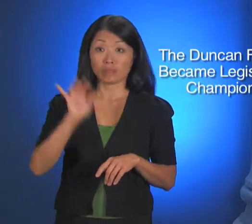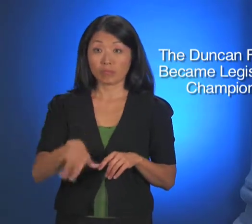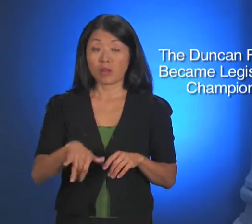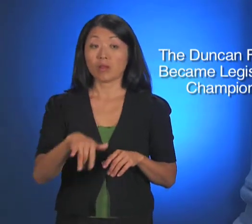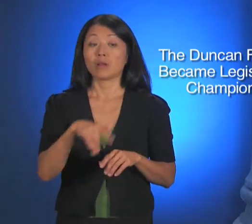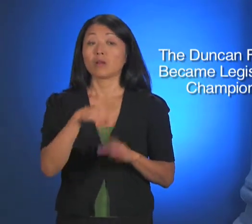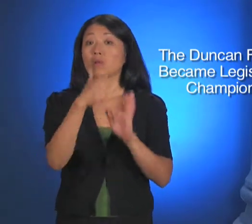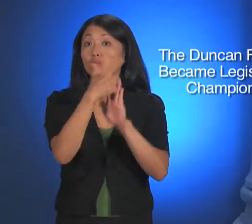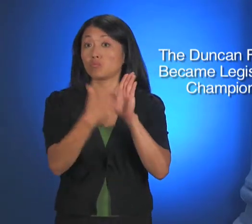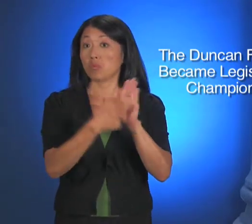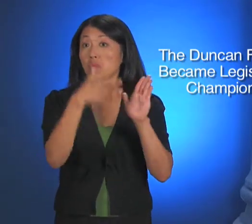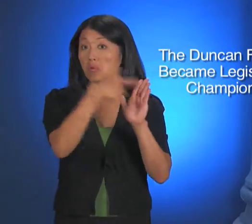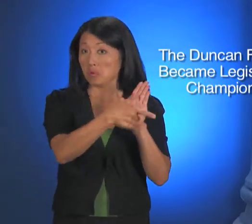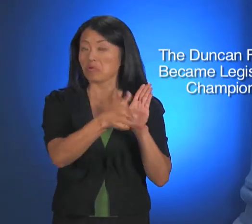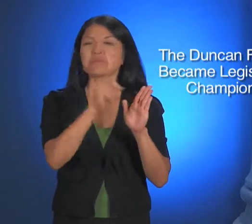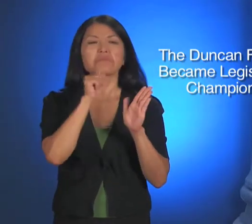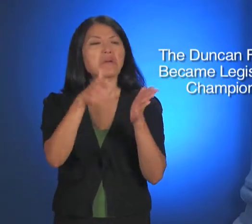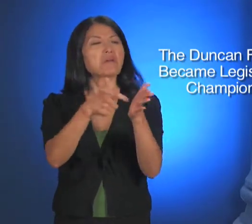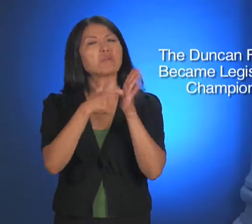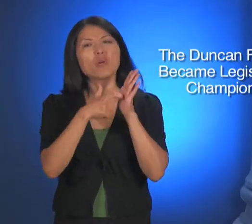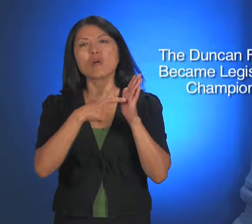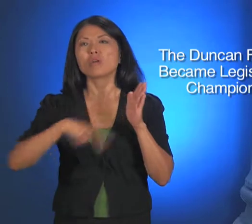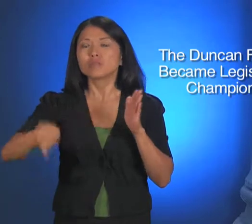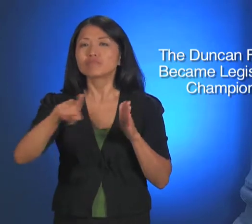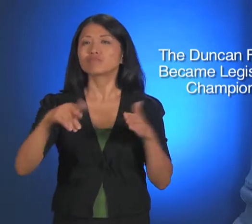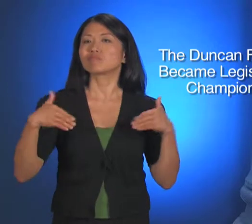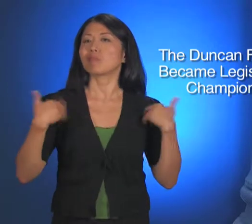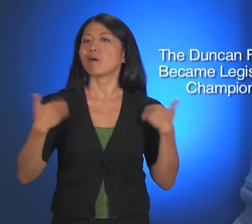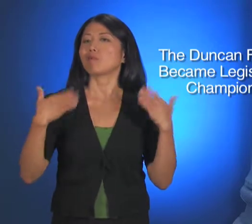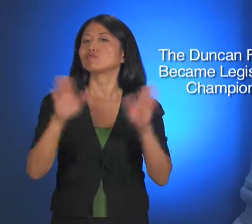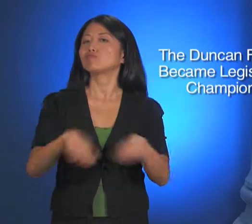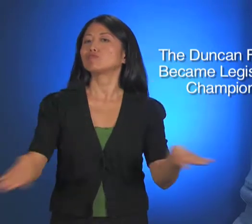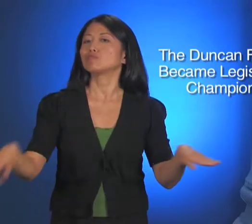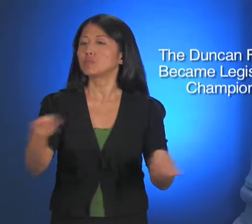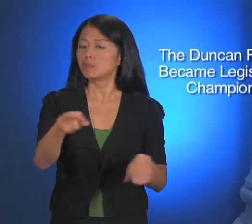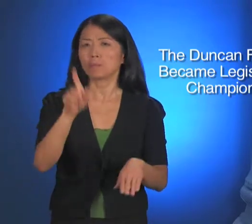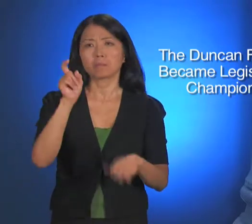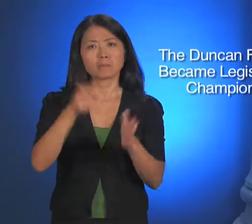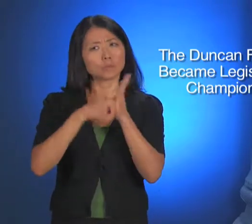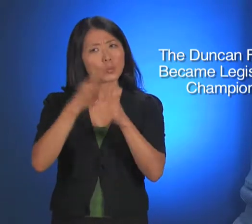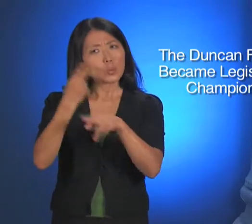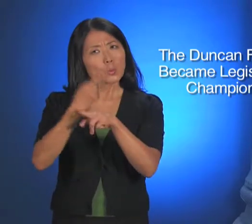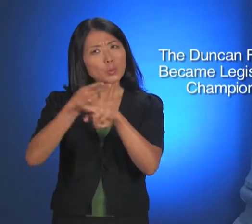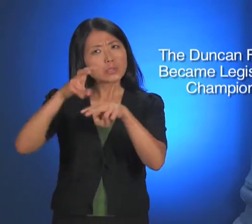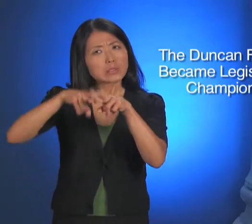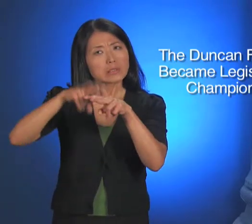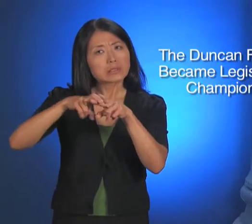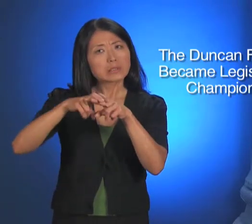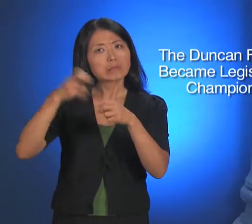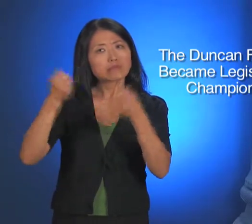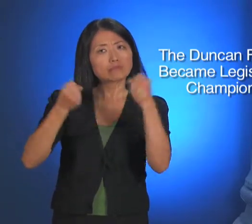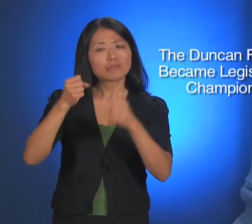Back then, state law did not require young children to use booster seats.